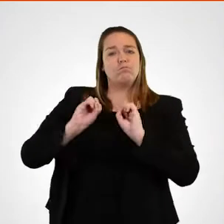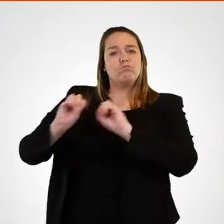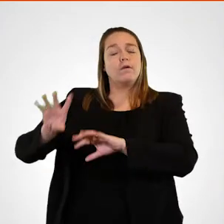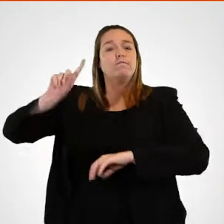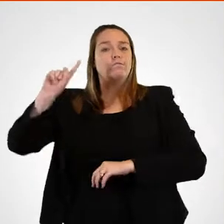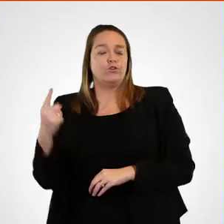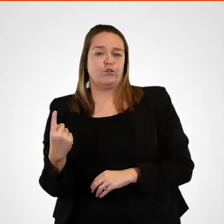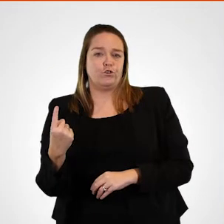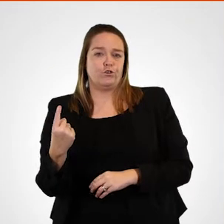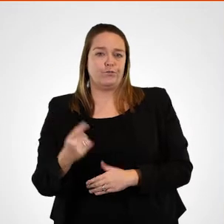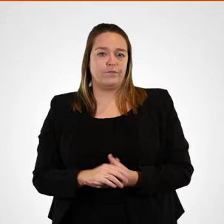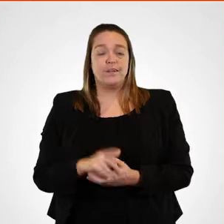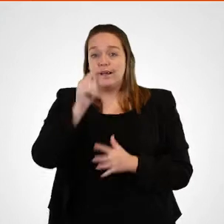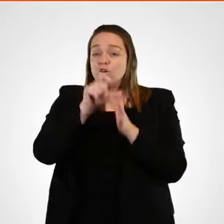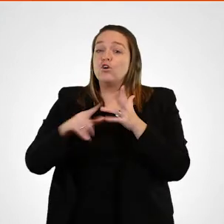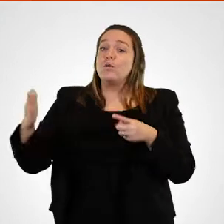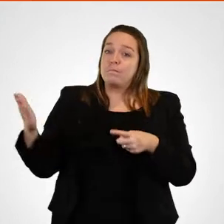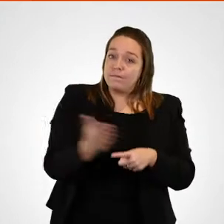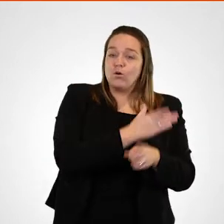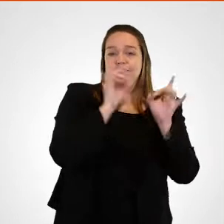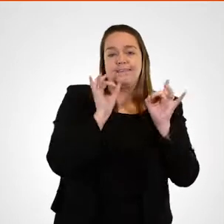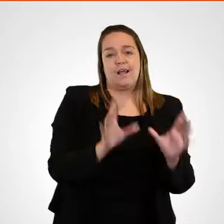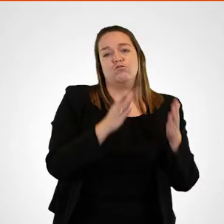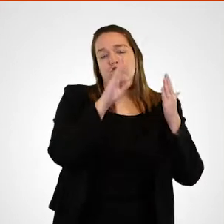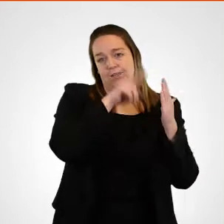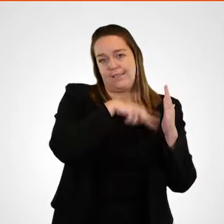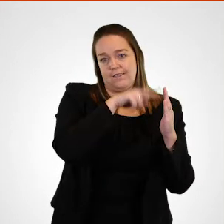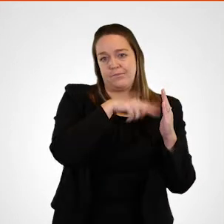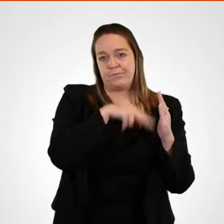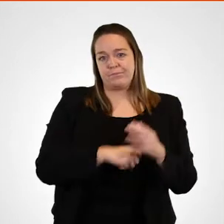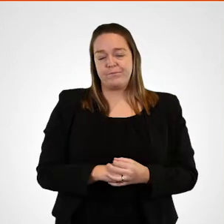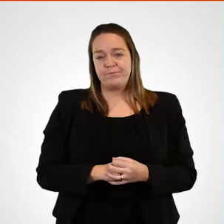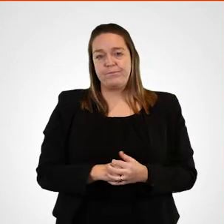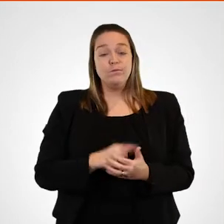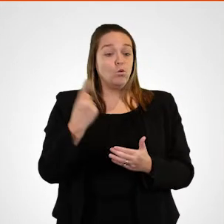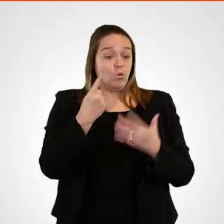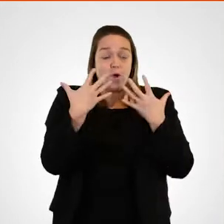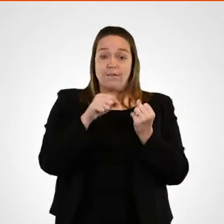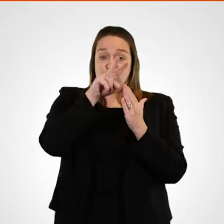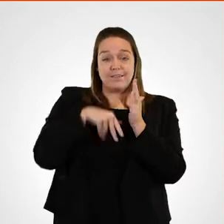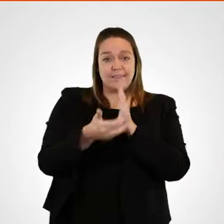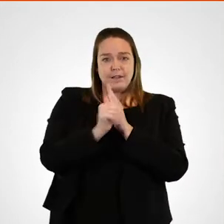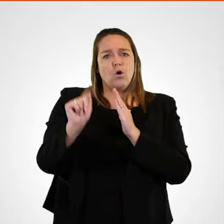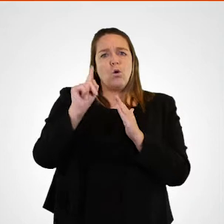So those are some things that we can do before reading. Then what do skilled readers do during reading?